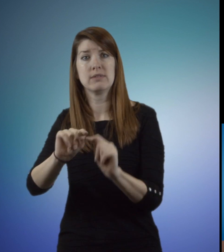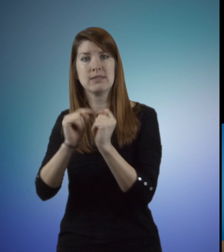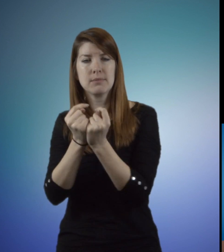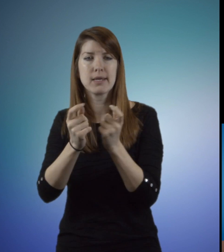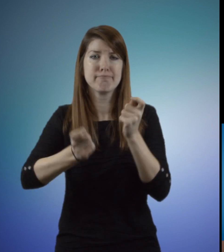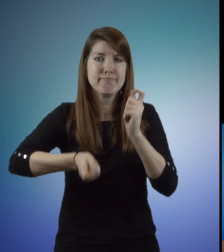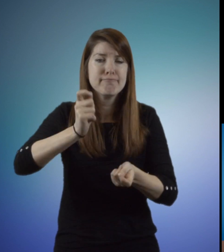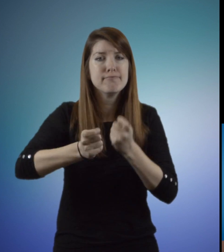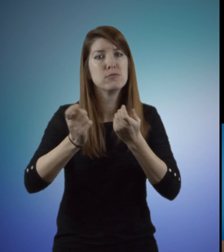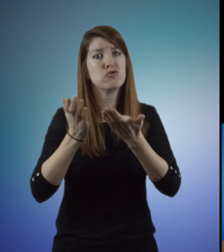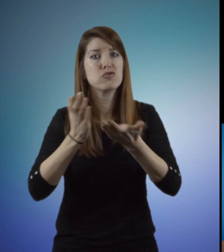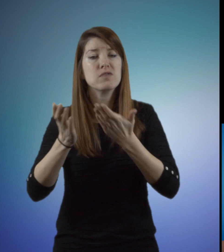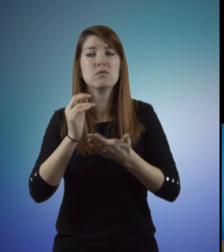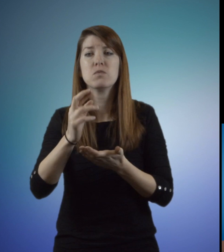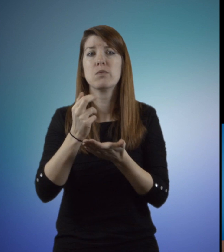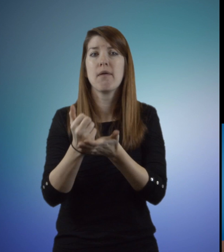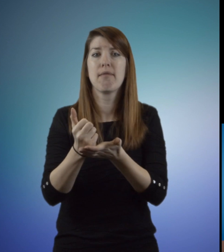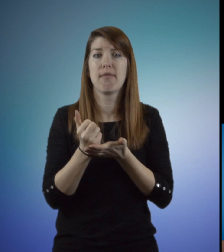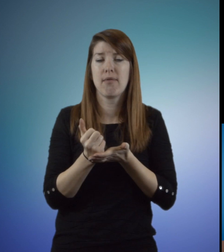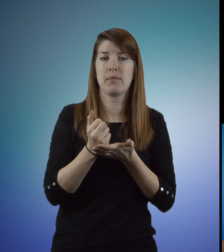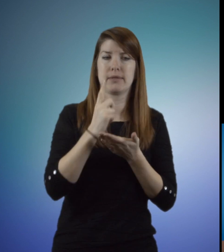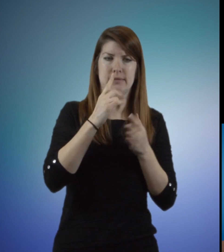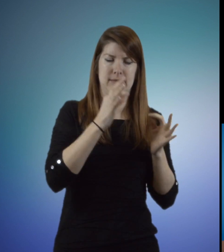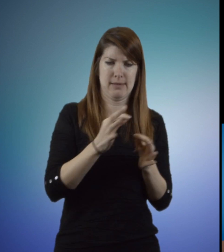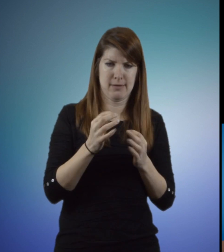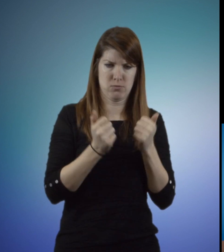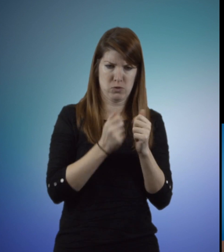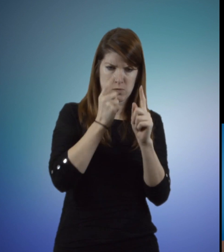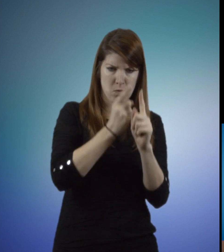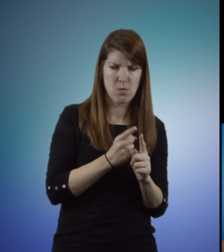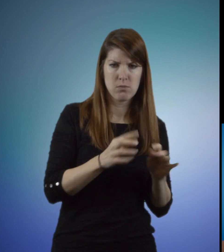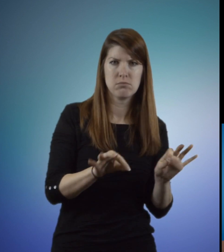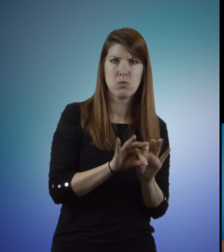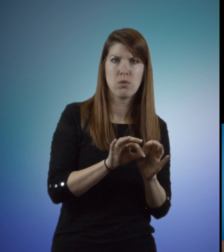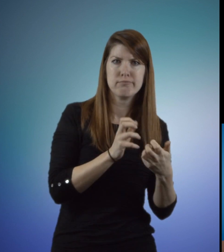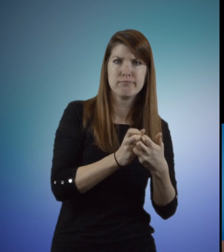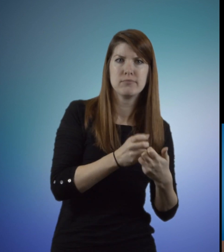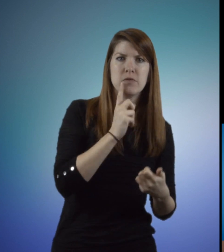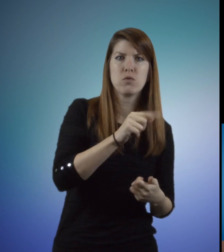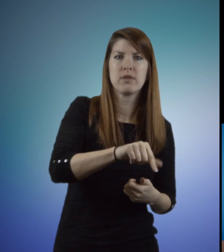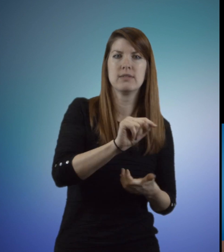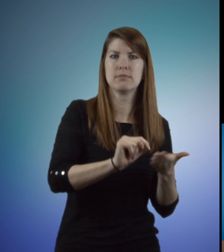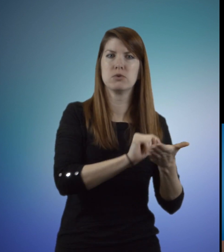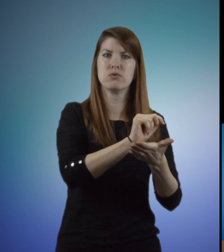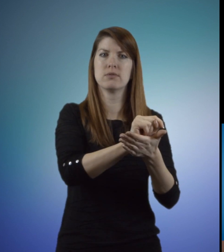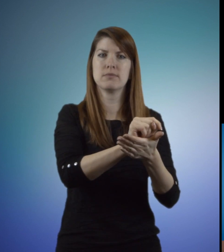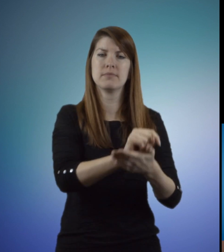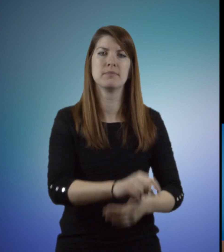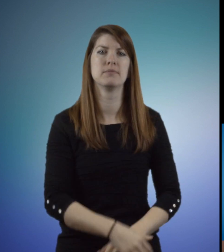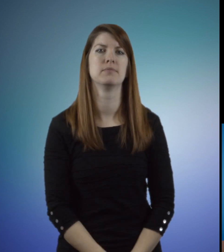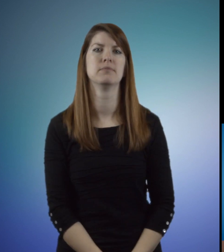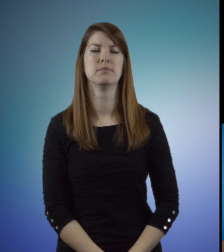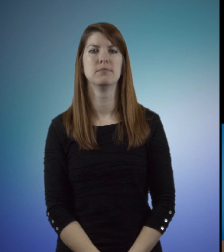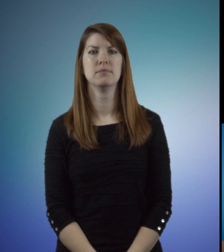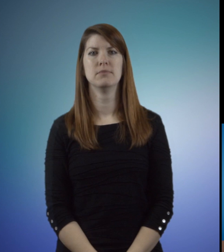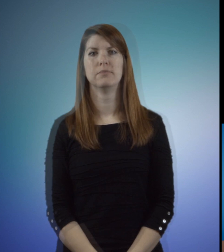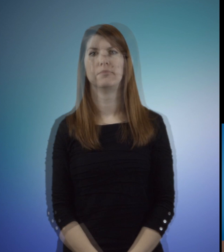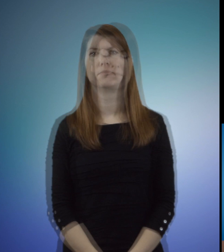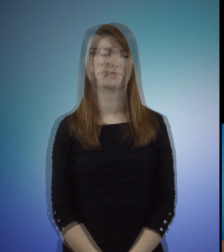in services or helping you decide what goals are during this period of time.